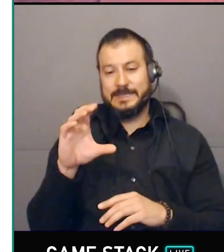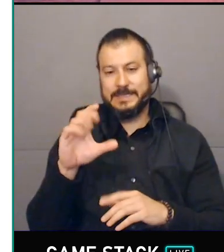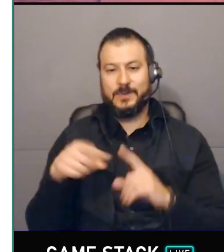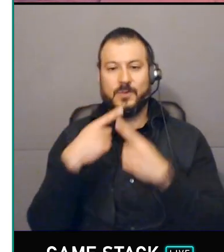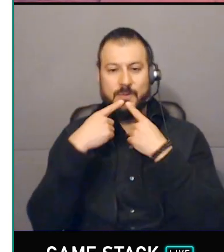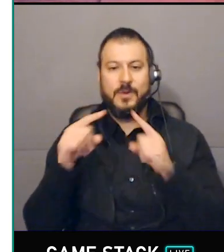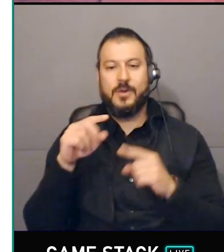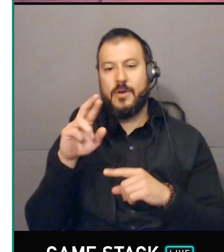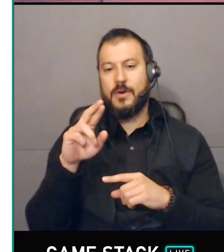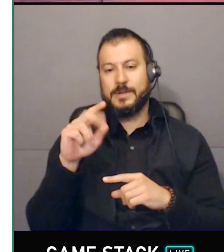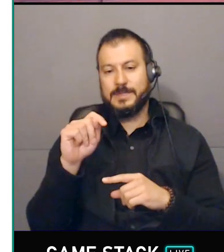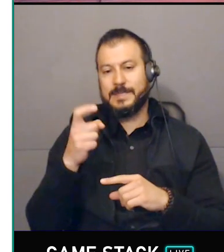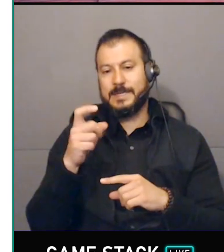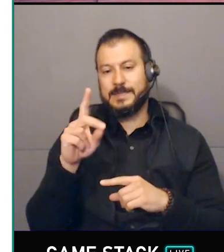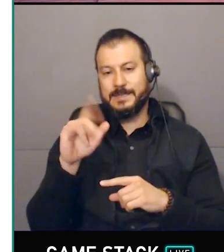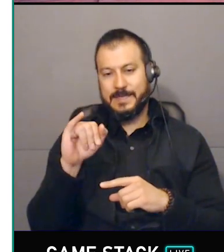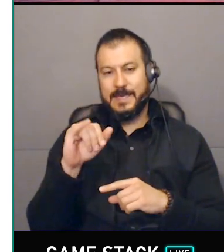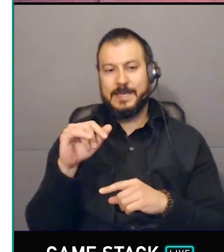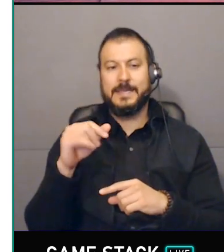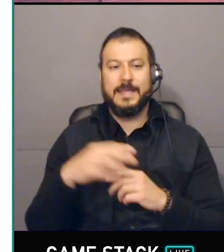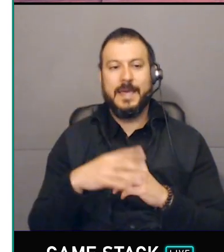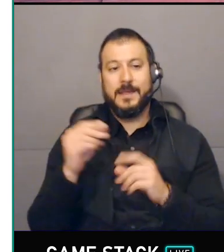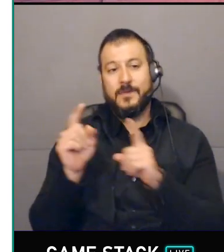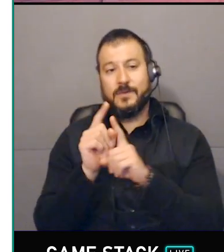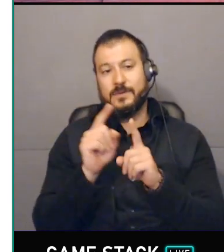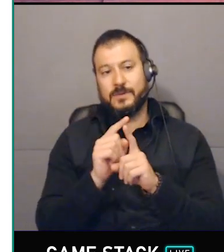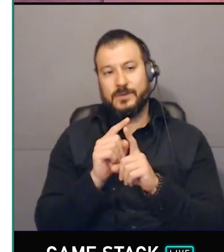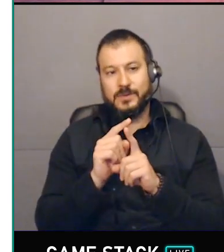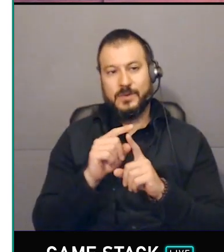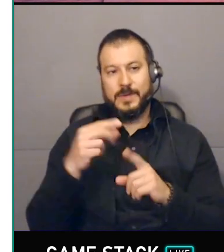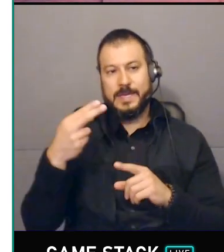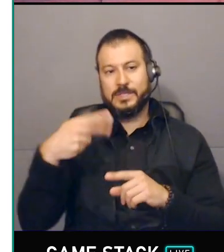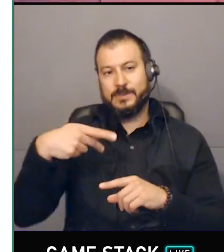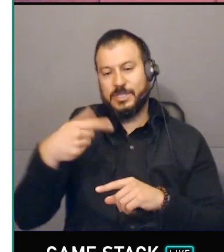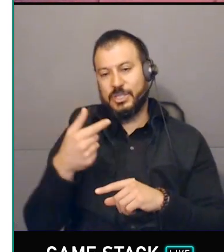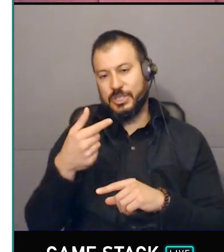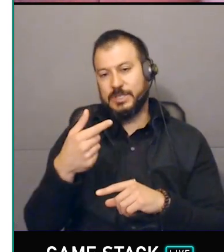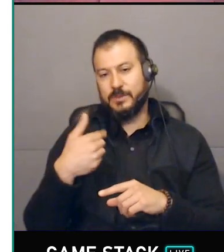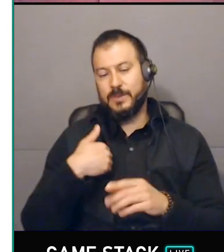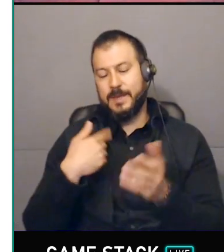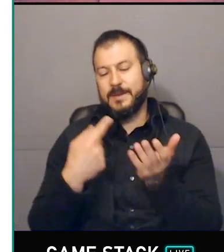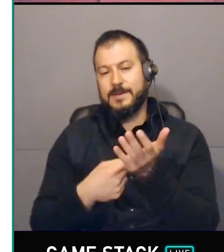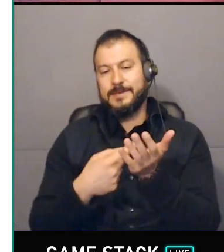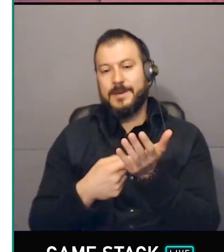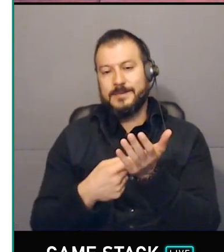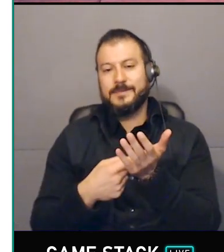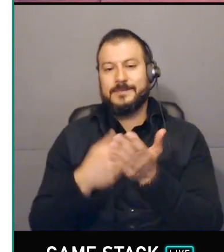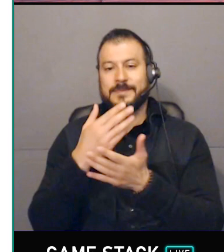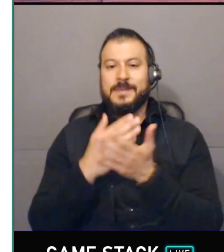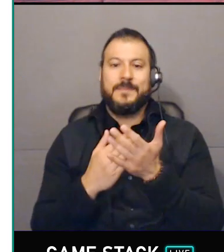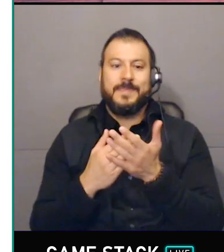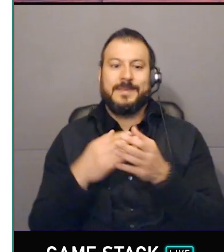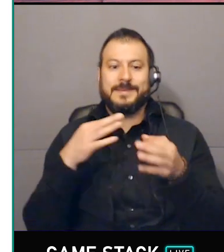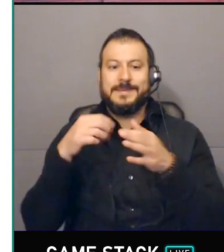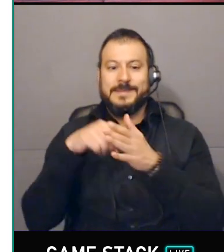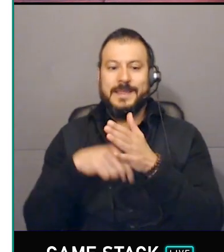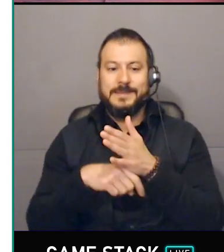when we announced RTXDI when we had a talk discussing some of the details of how it works.